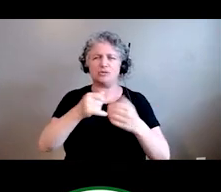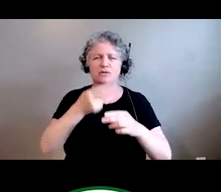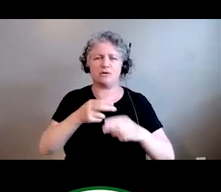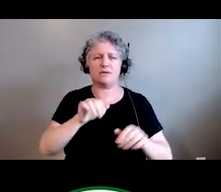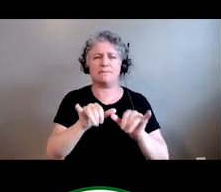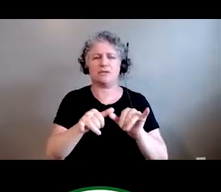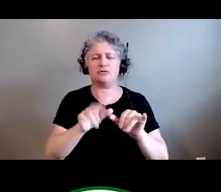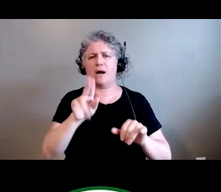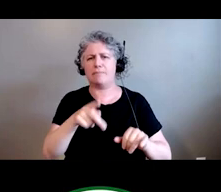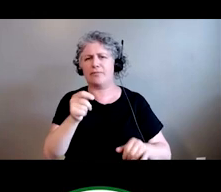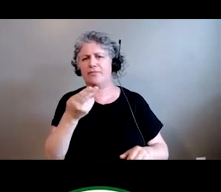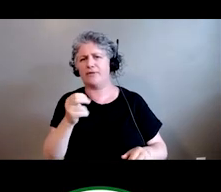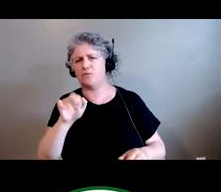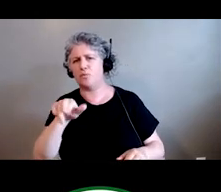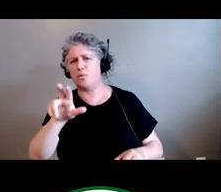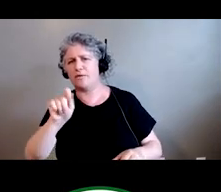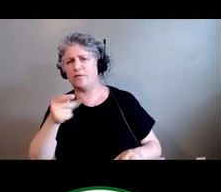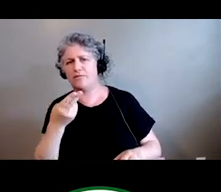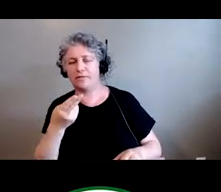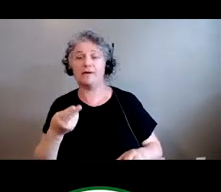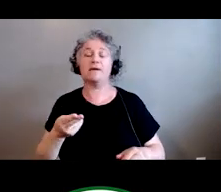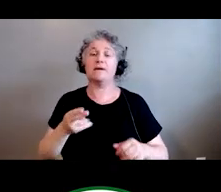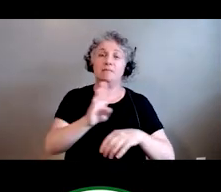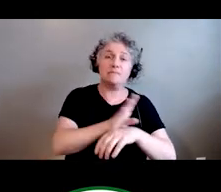Communities learned about accessibility, develop their own priorities through dialogue and